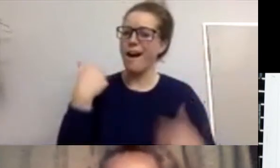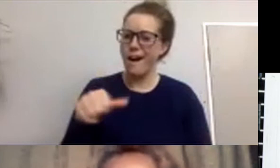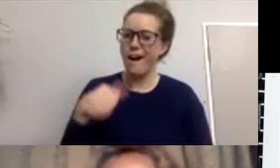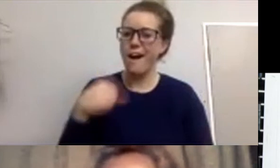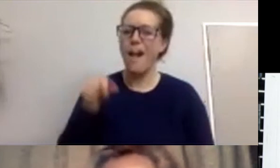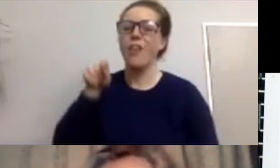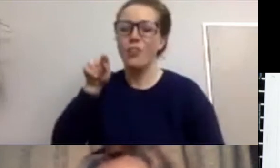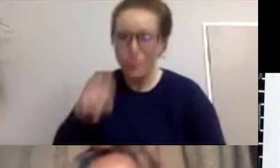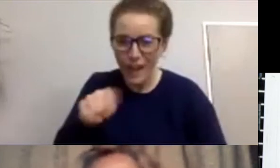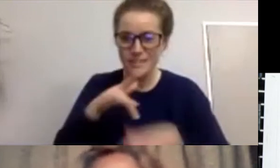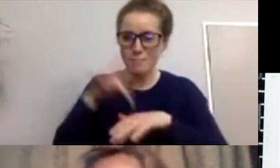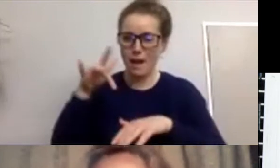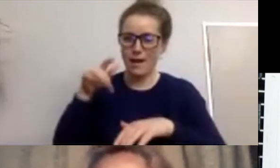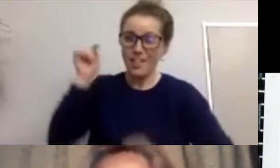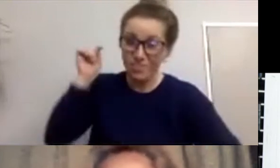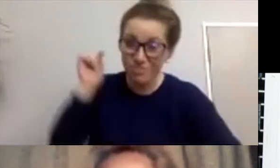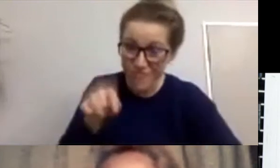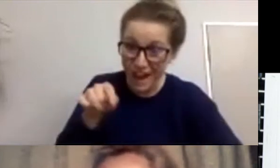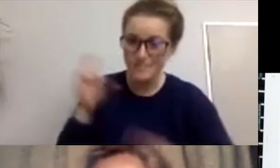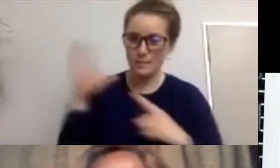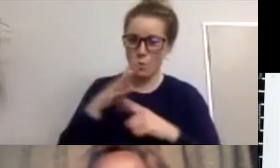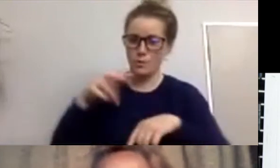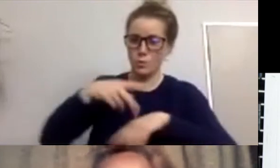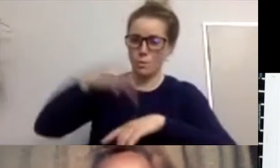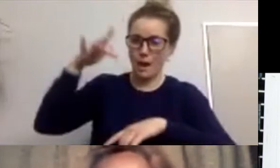let's take the essence of ballet and expose the people to it.